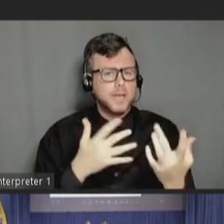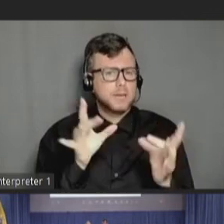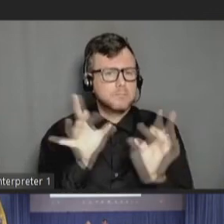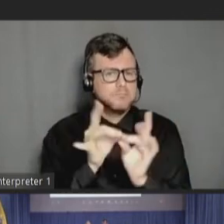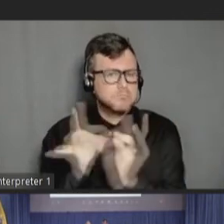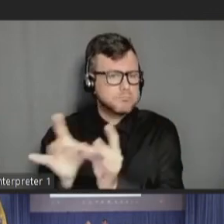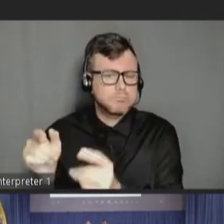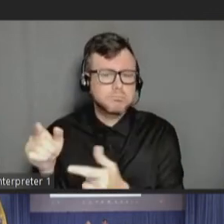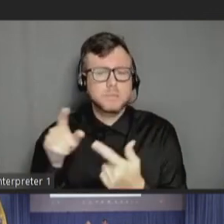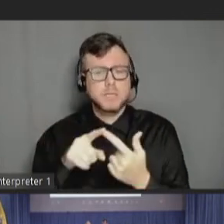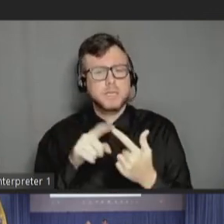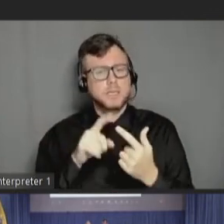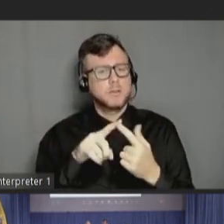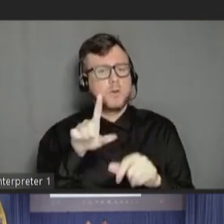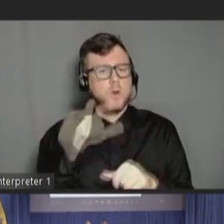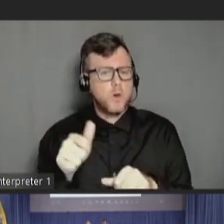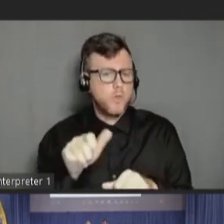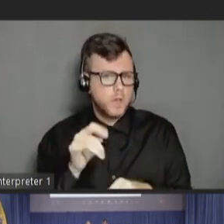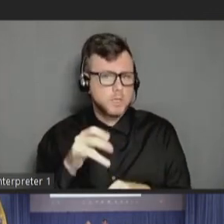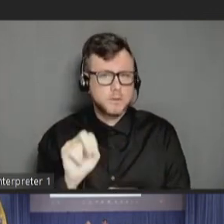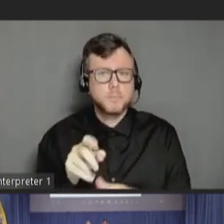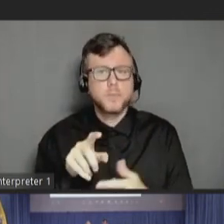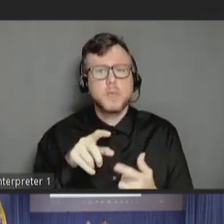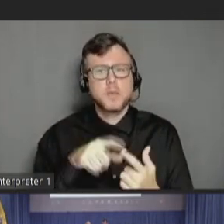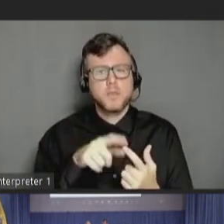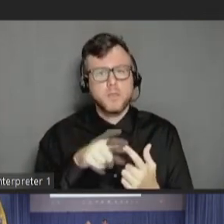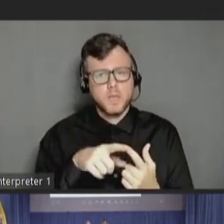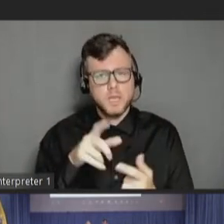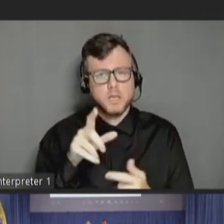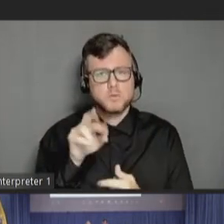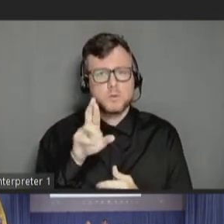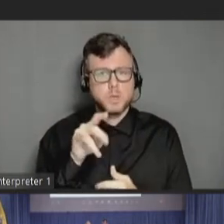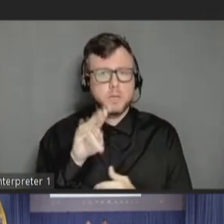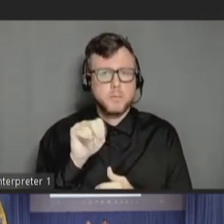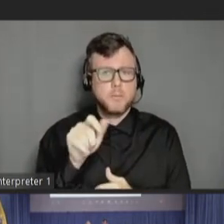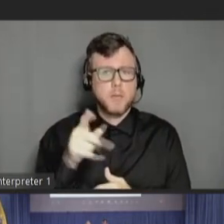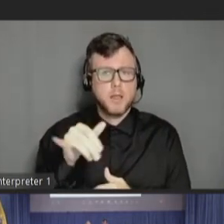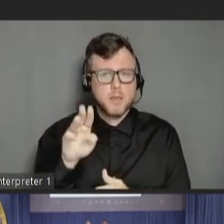pallidum subspecies pallidum. So, for example, we know that the majority -- unfortunately,